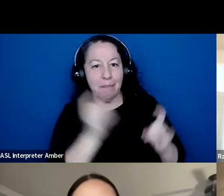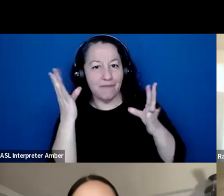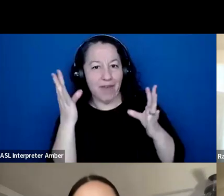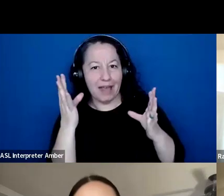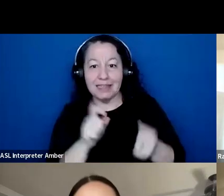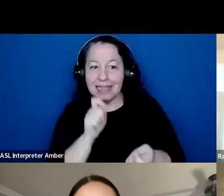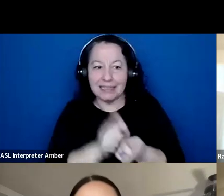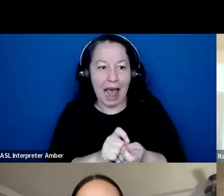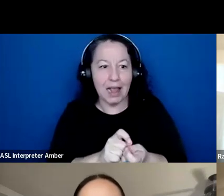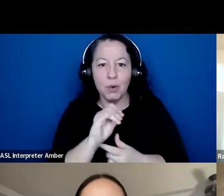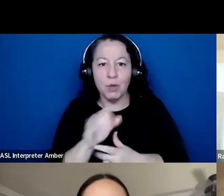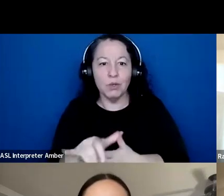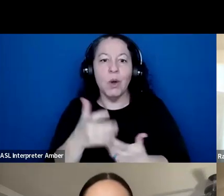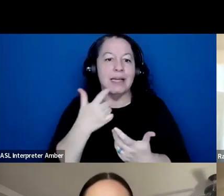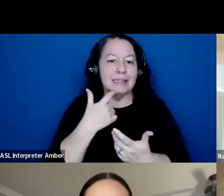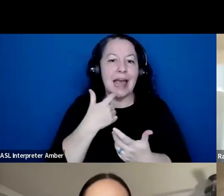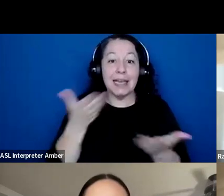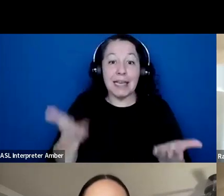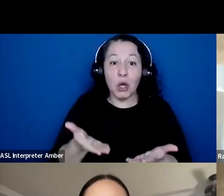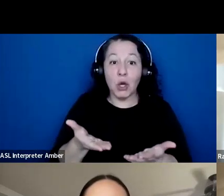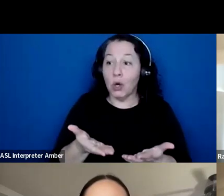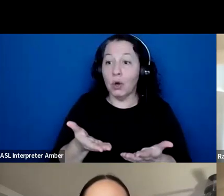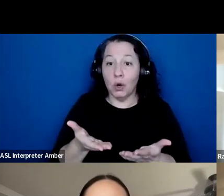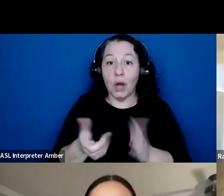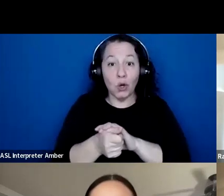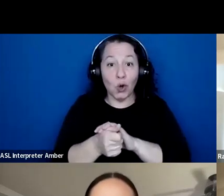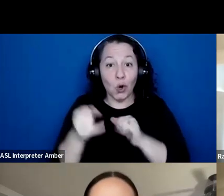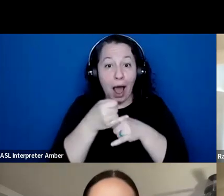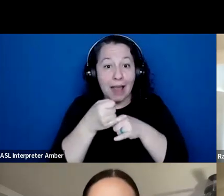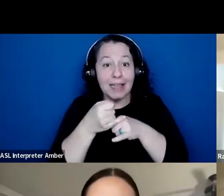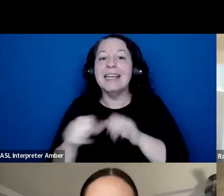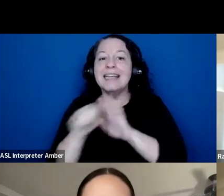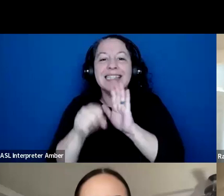You know, here in Turtle Island, state violence is the violence. And so that's what we see happening at Cop City.